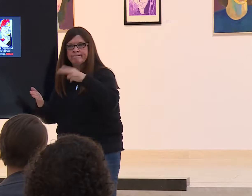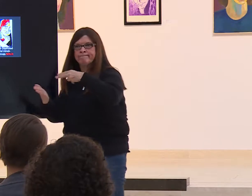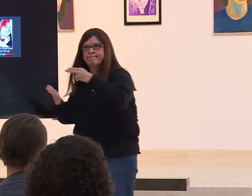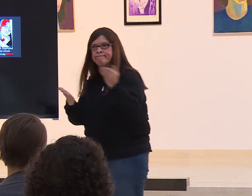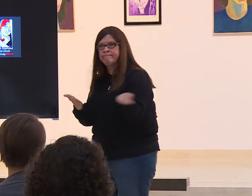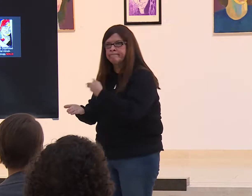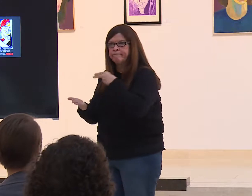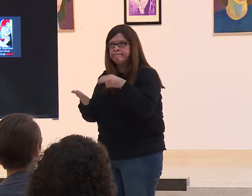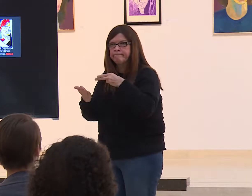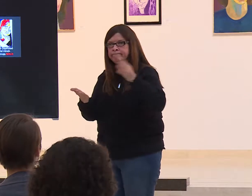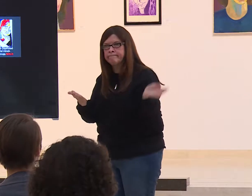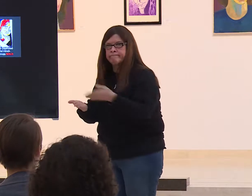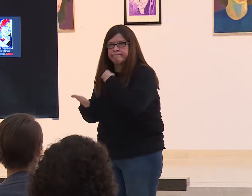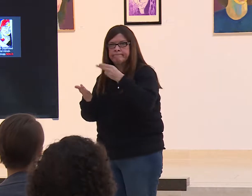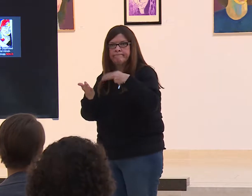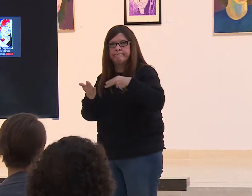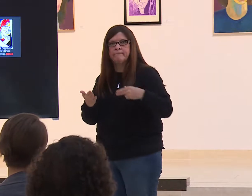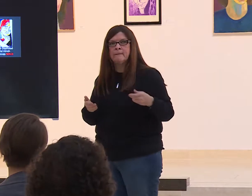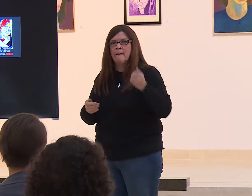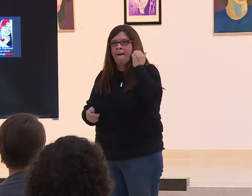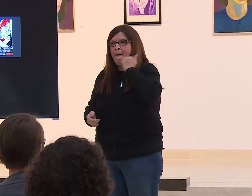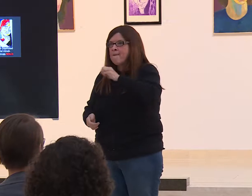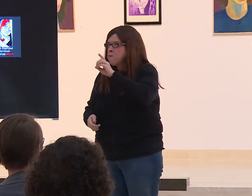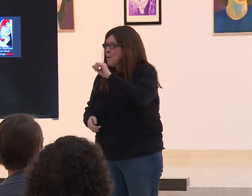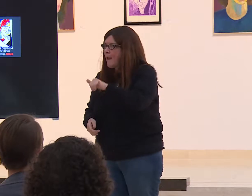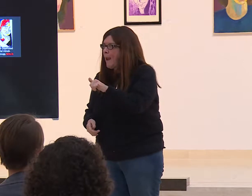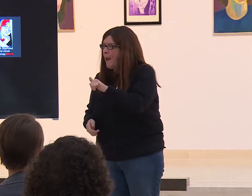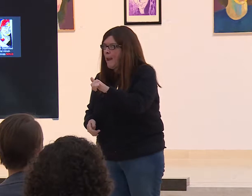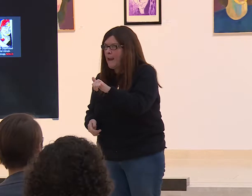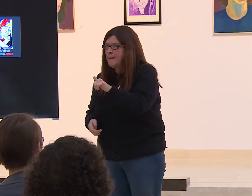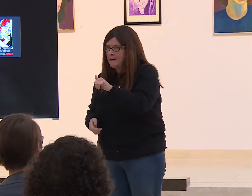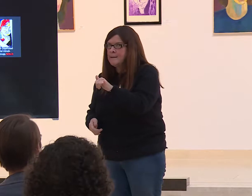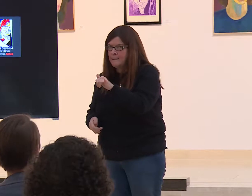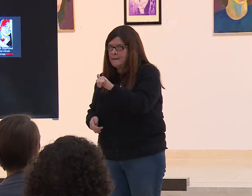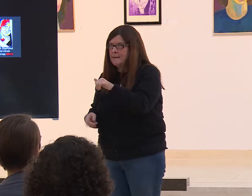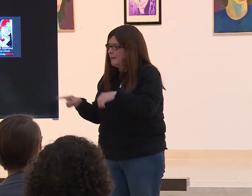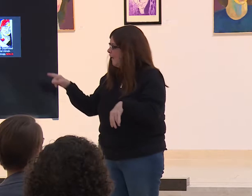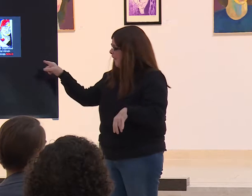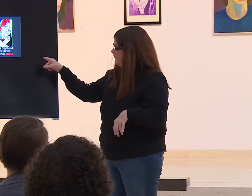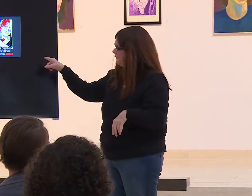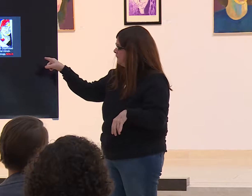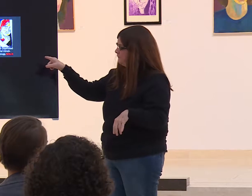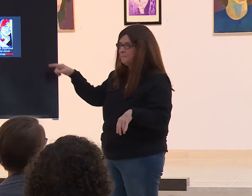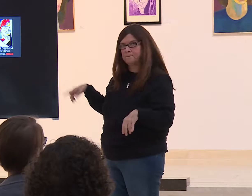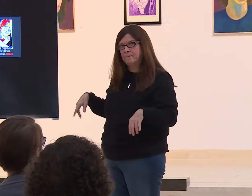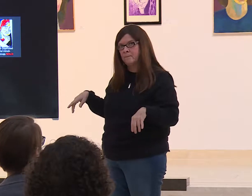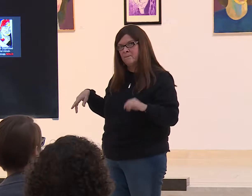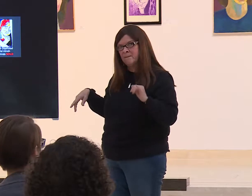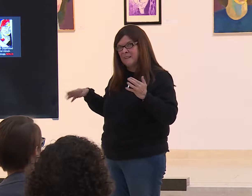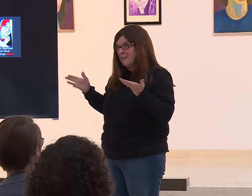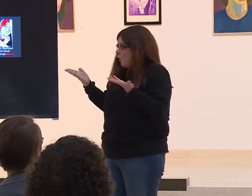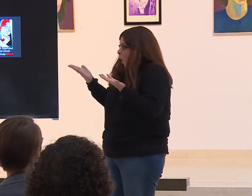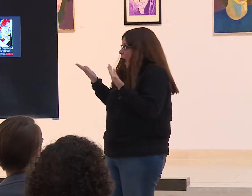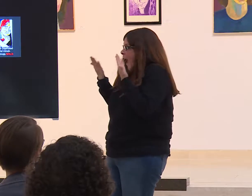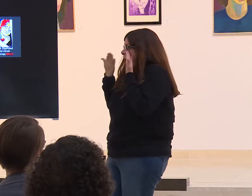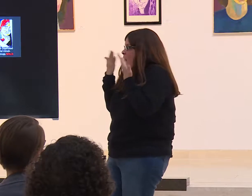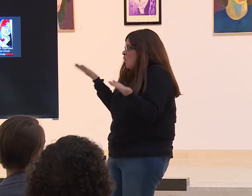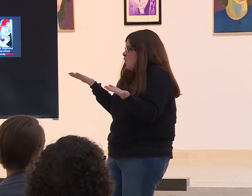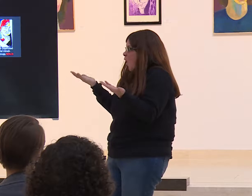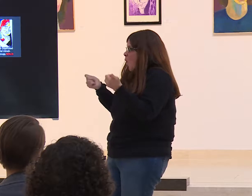it was something that I just did on the fly. Every day, I created a piece of work, but it wasn't quite structured the way it is now.